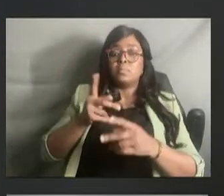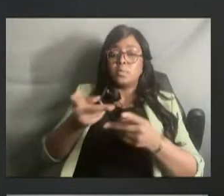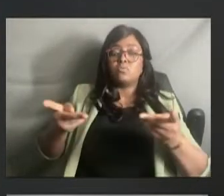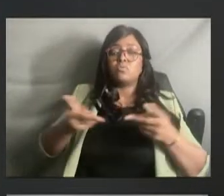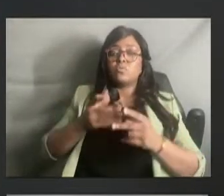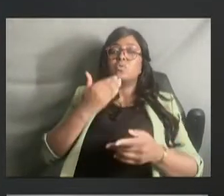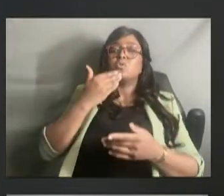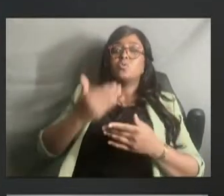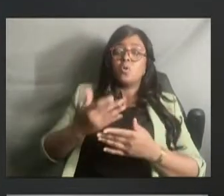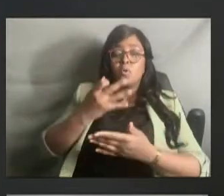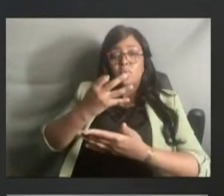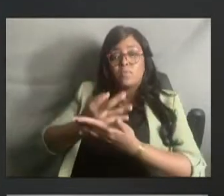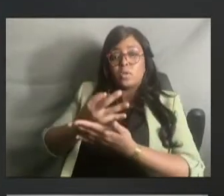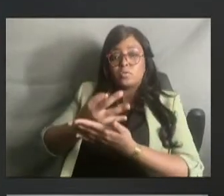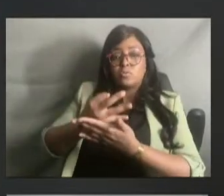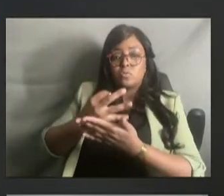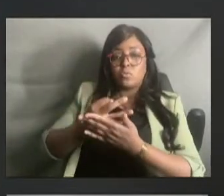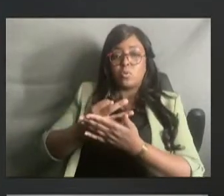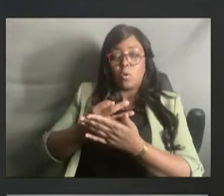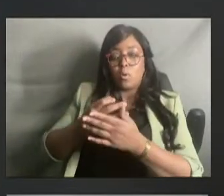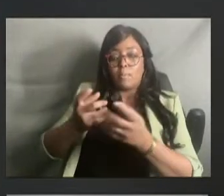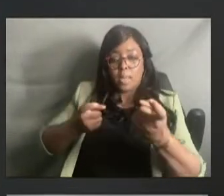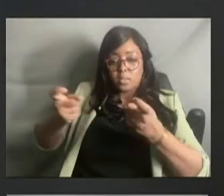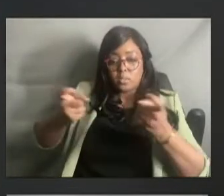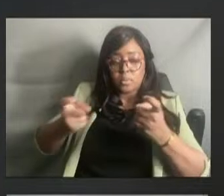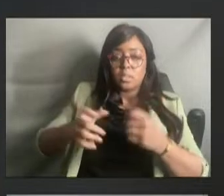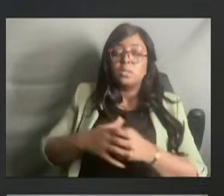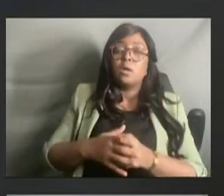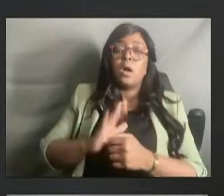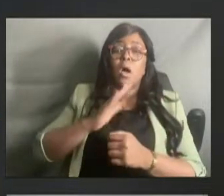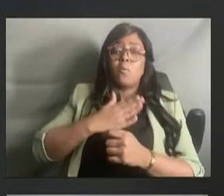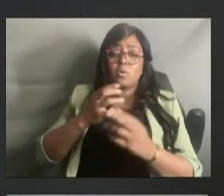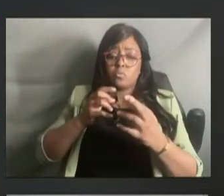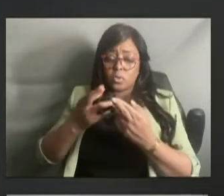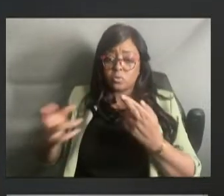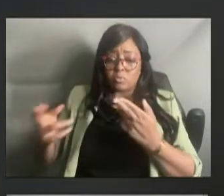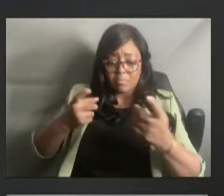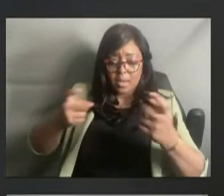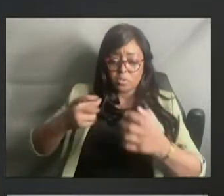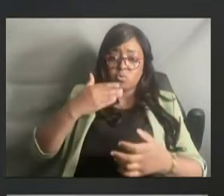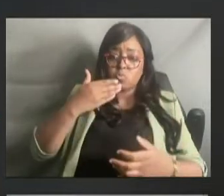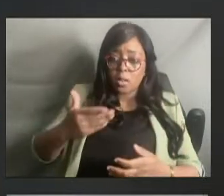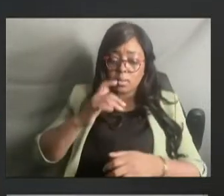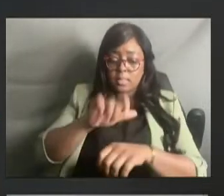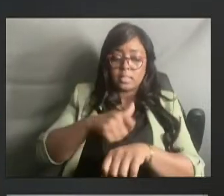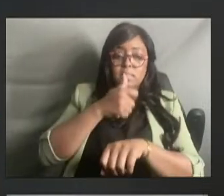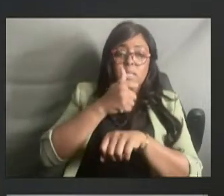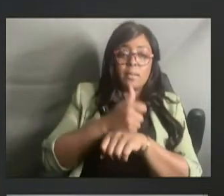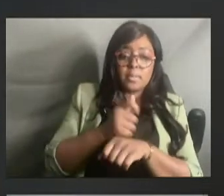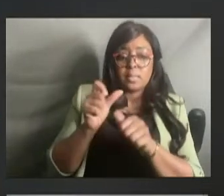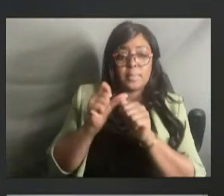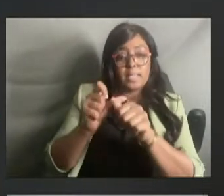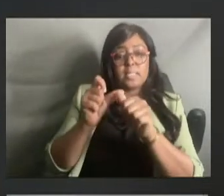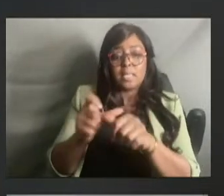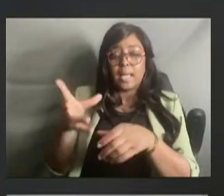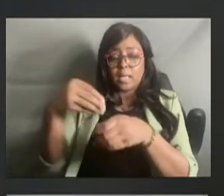into a position of good fiscal stewardship, managing our